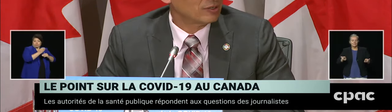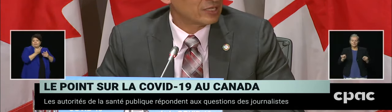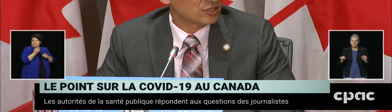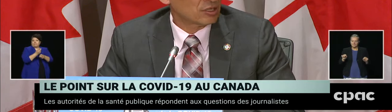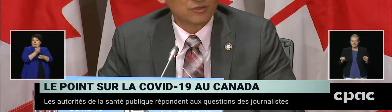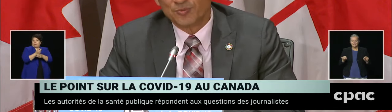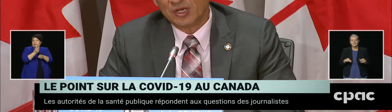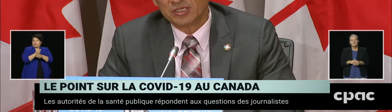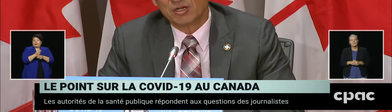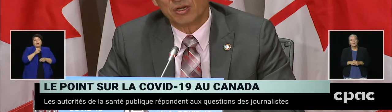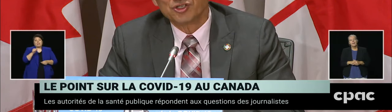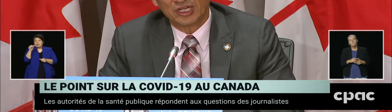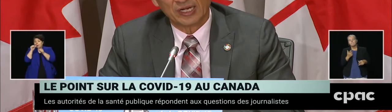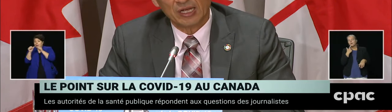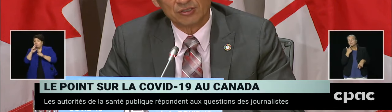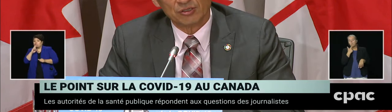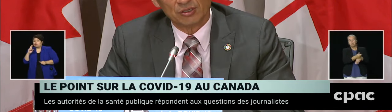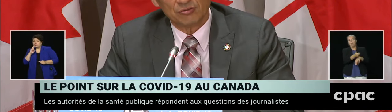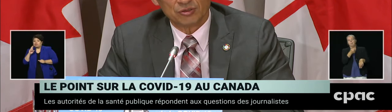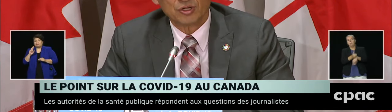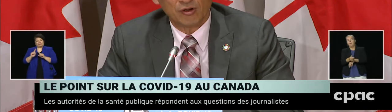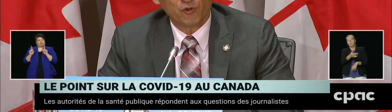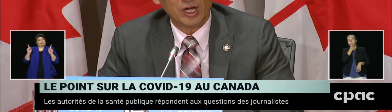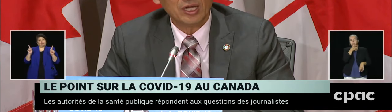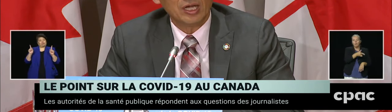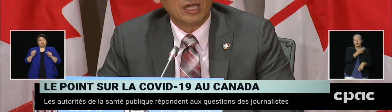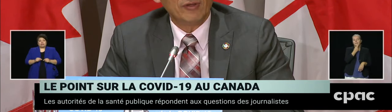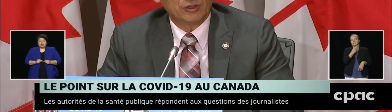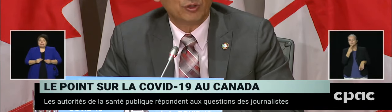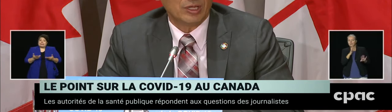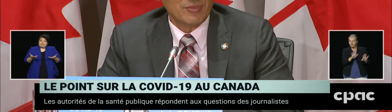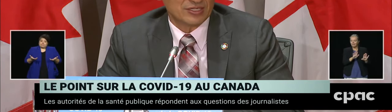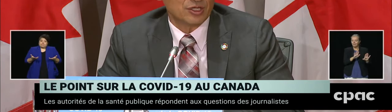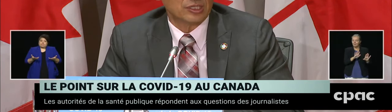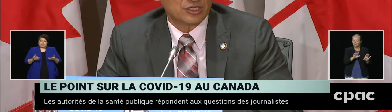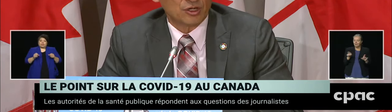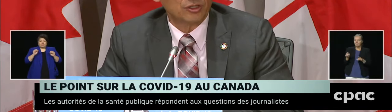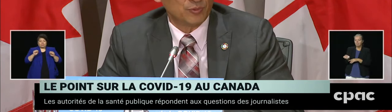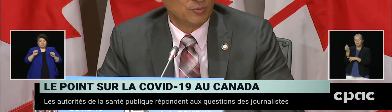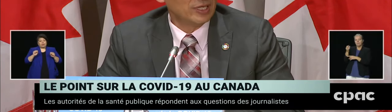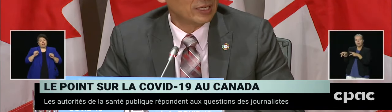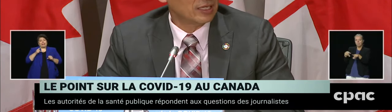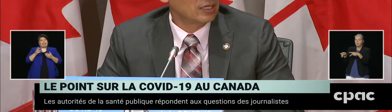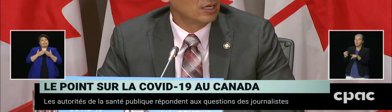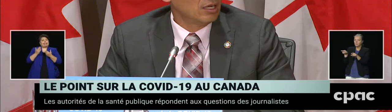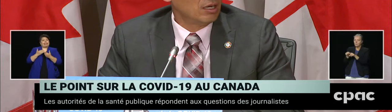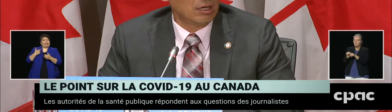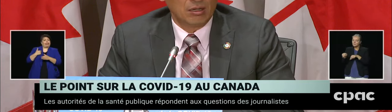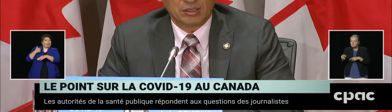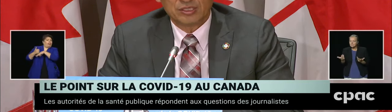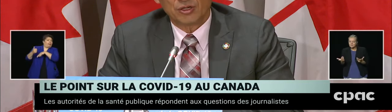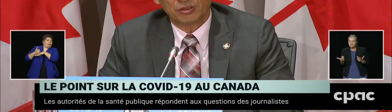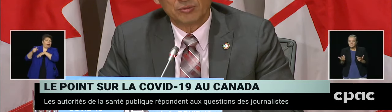CONTROL.